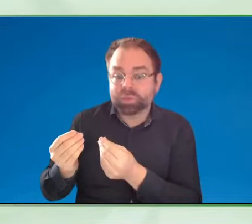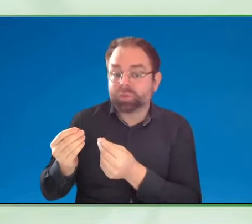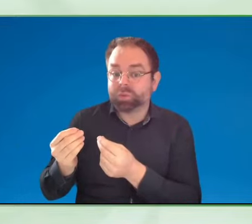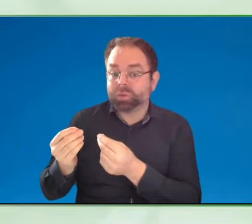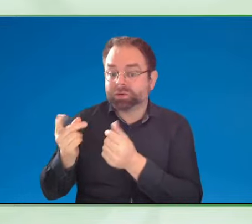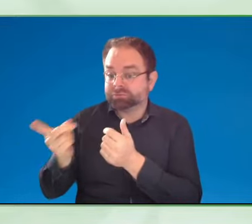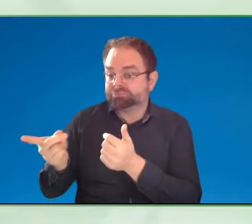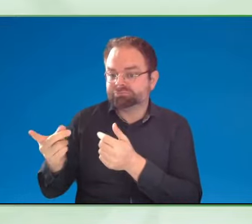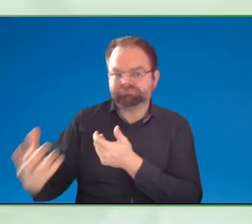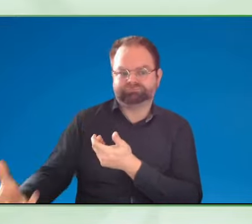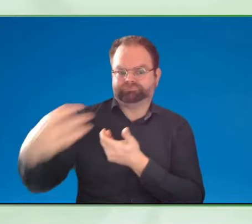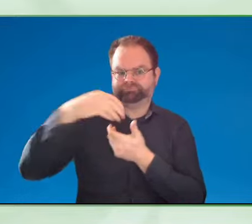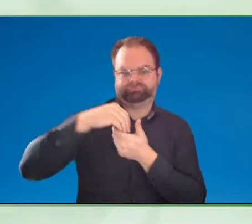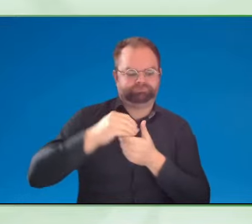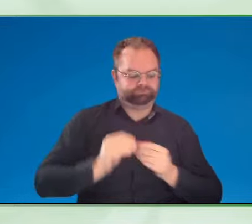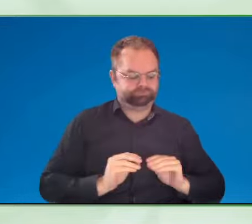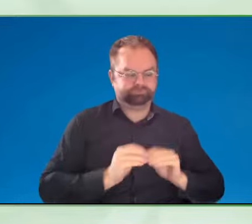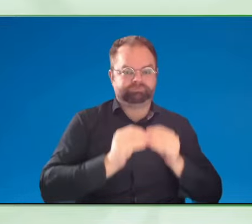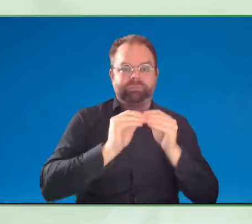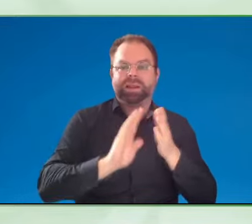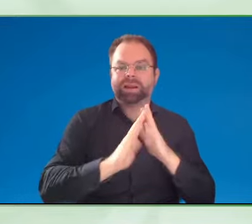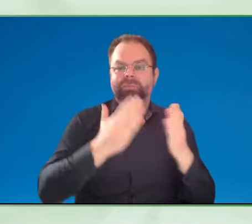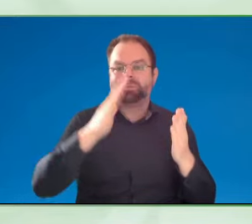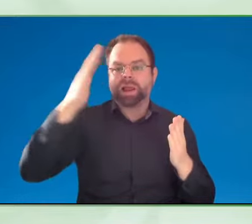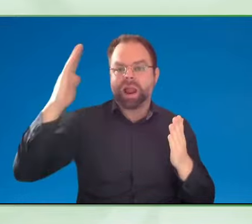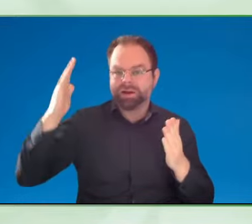Get the people with disabilities to come in and use our current spaces.